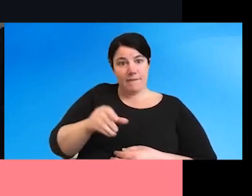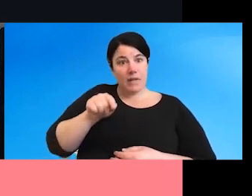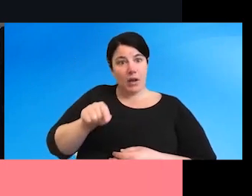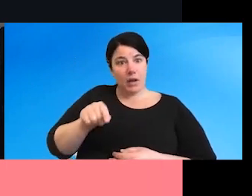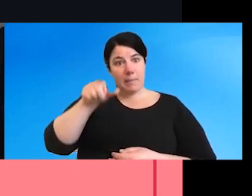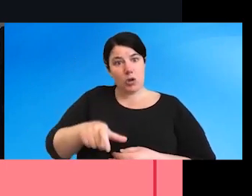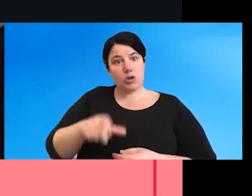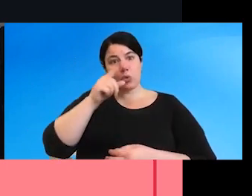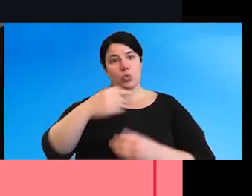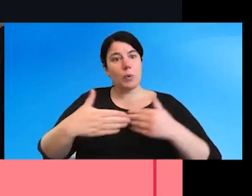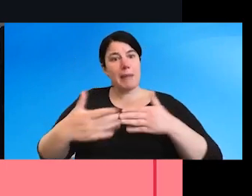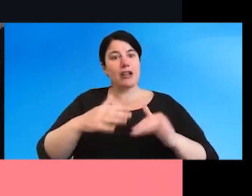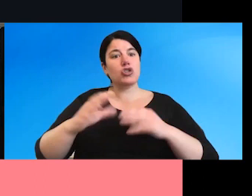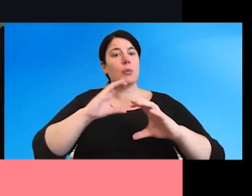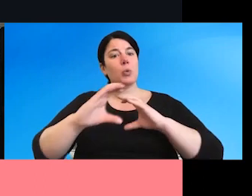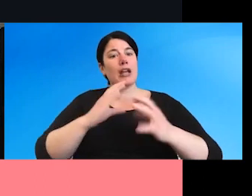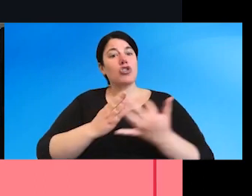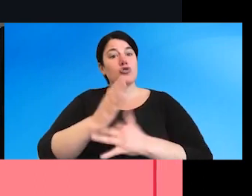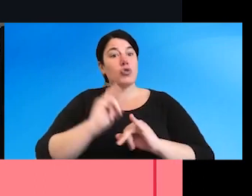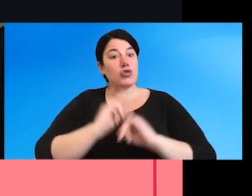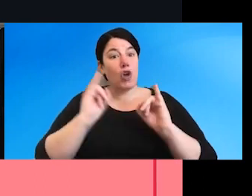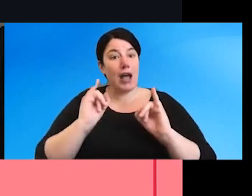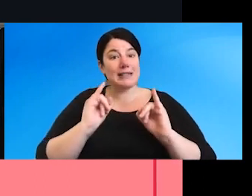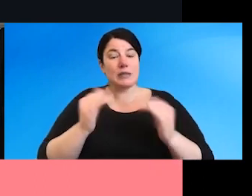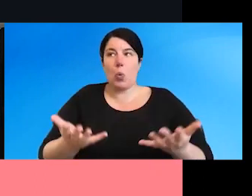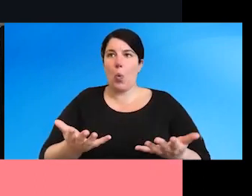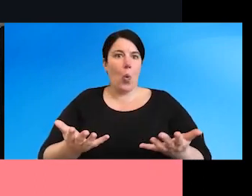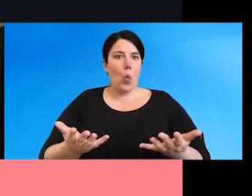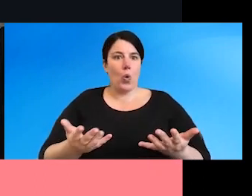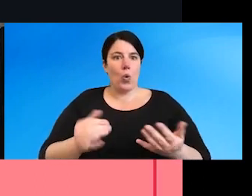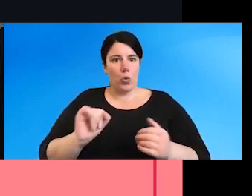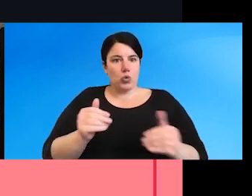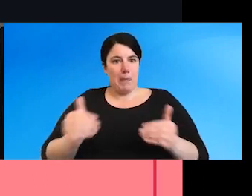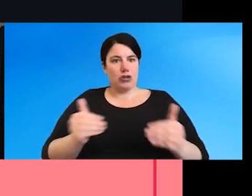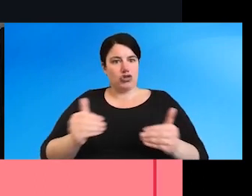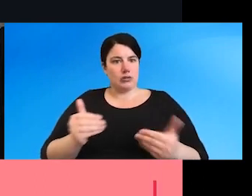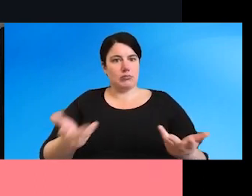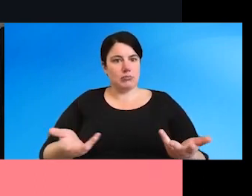communications in a crisis, or do you not? And what's your budget. If